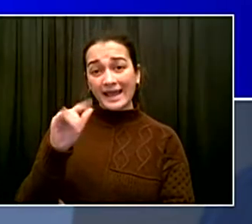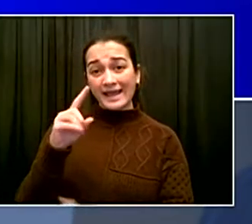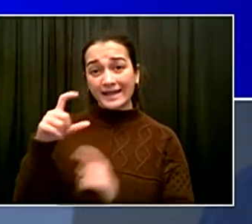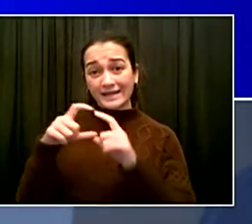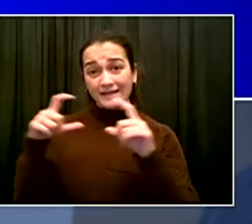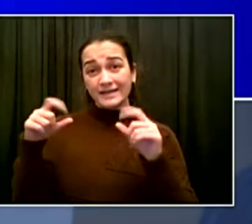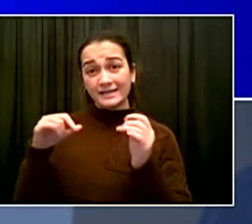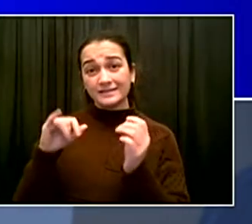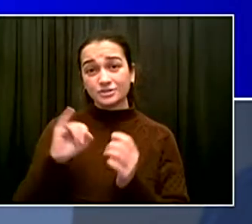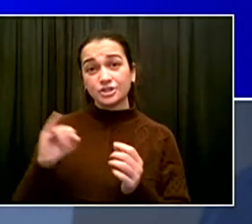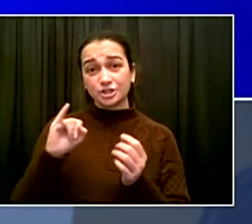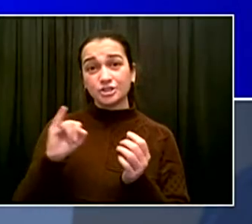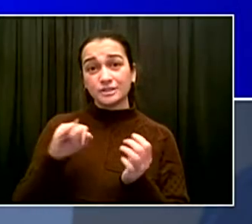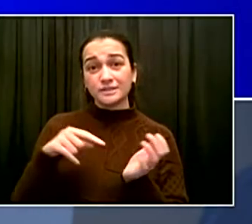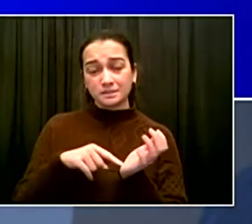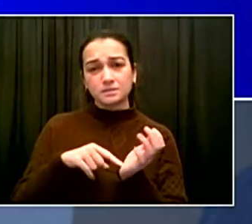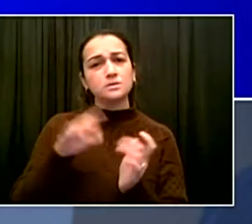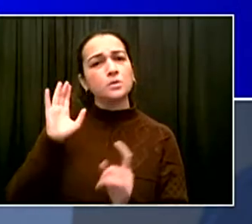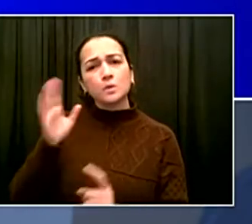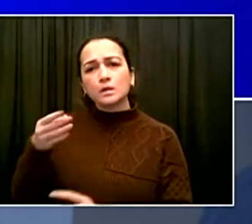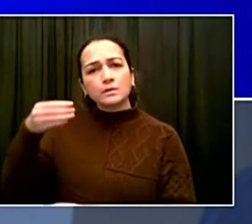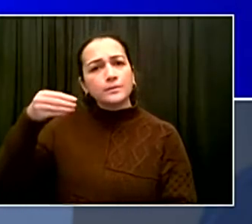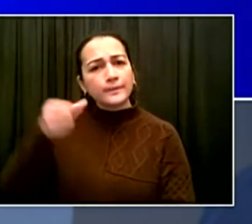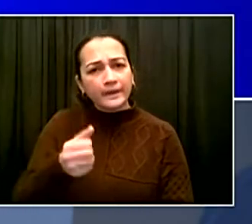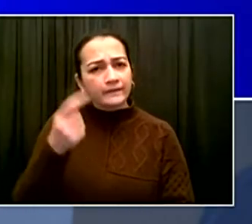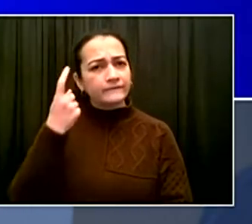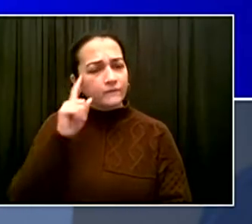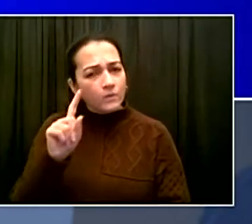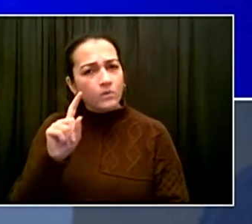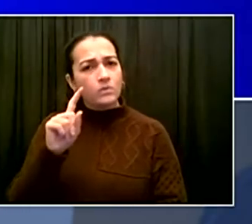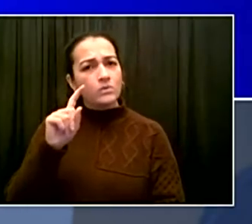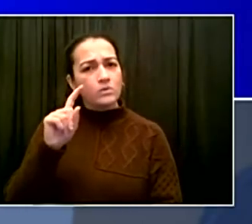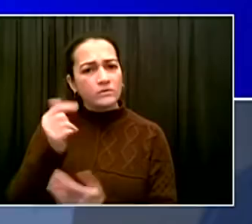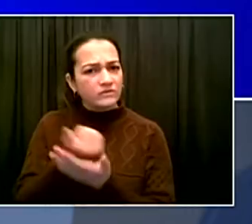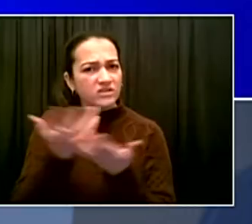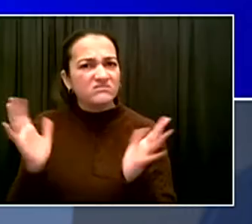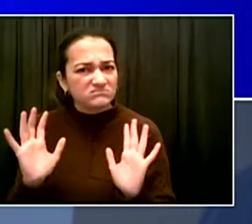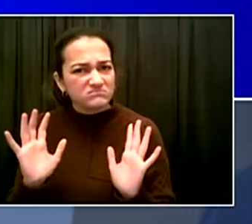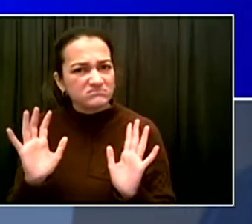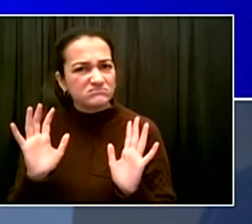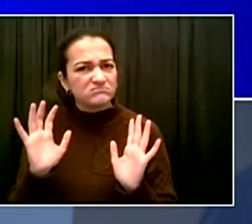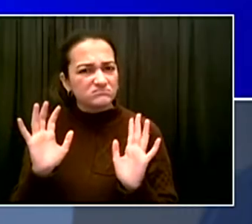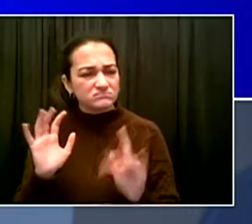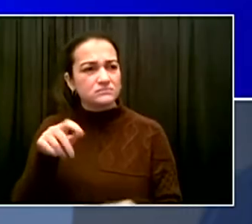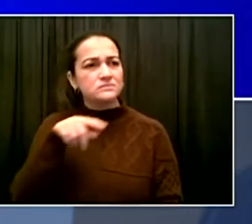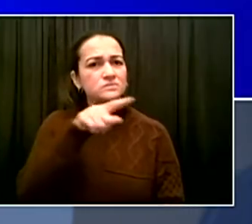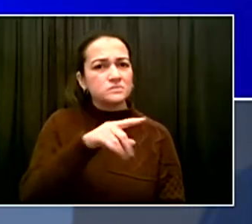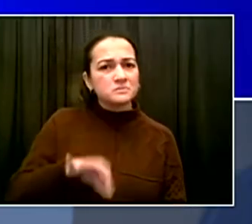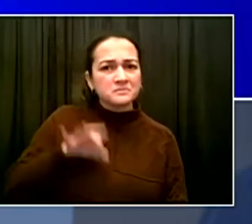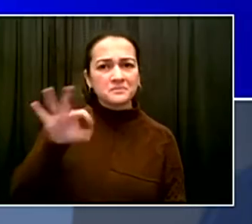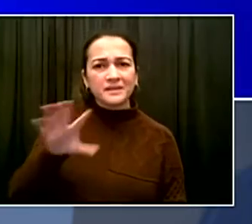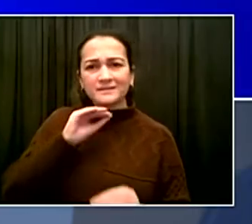WE WANT TO SUPPORT YOU IN MAKING SURE ALL YOUR PATIENTS GET VACCINATED. WE ARE WORKING. AN IDEA WE STARTED, THE STATE HAS PICKED UP, WE WILL DOUBLE DOWN, MEDICAID REIMBURSES YOU